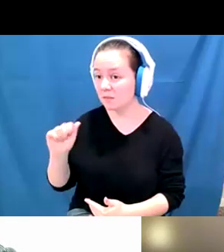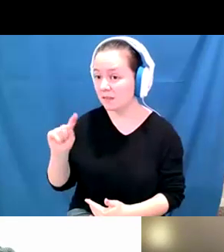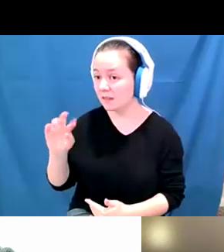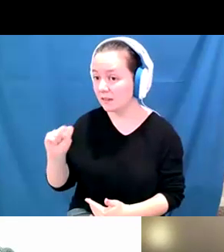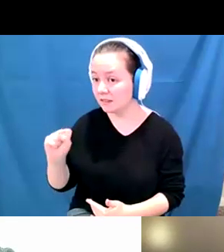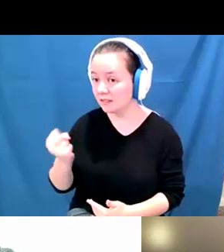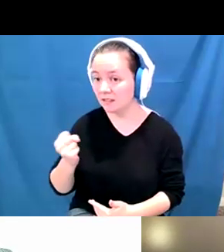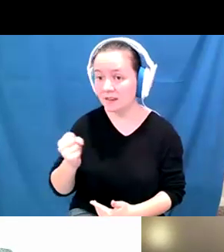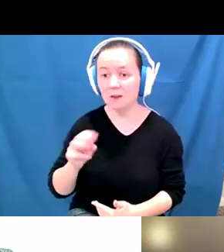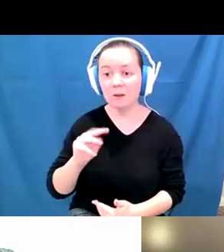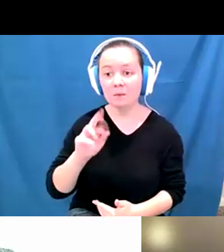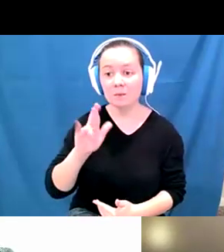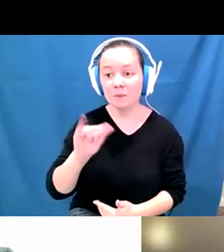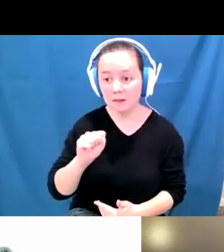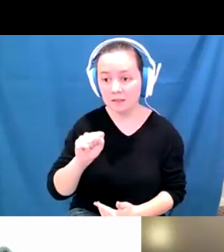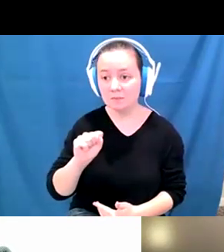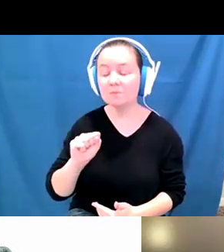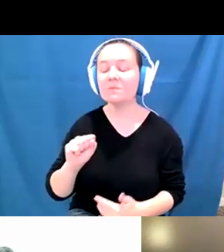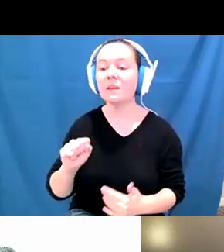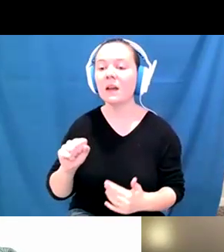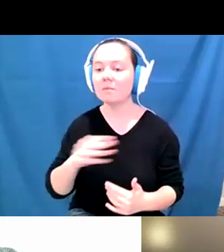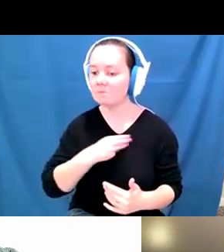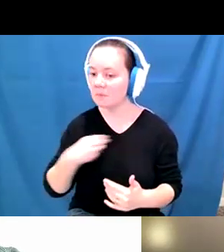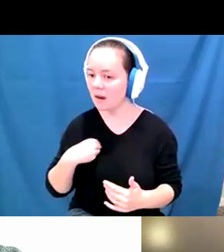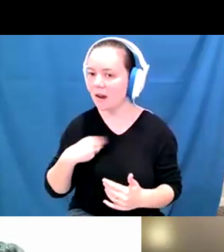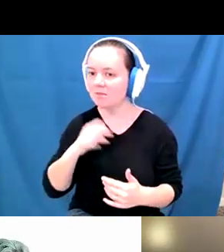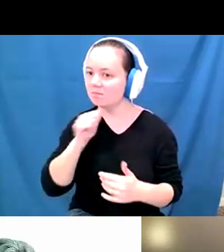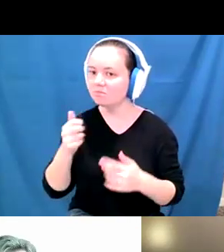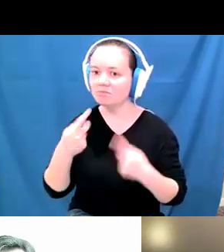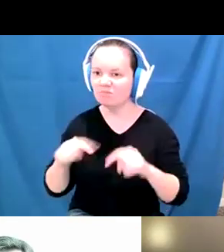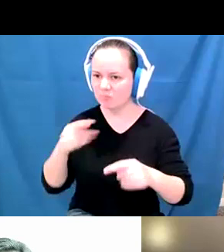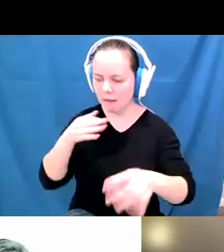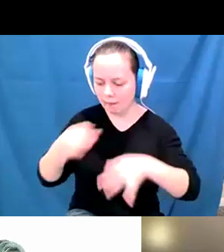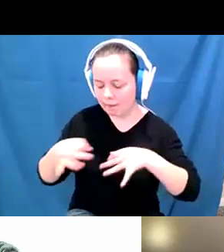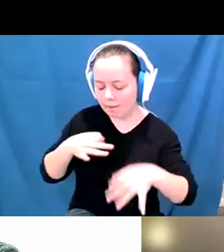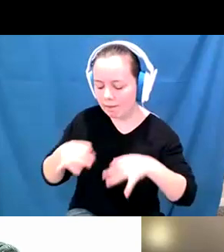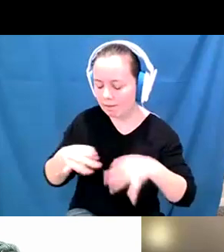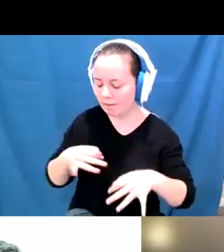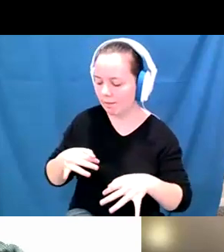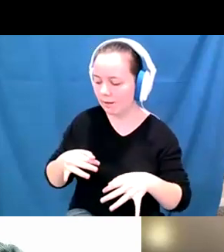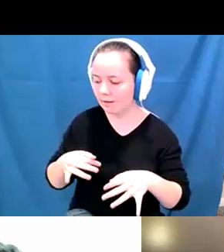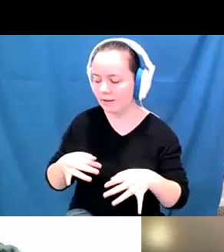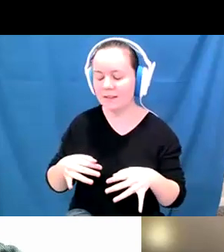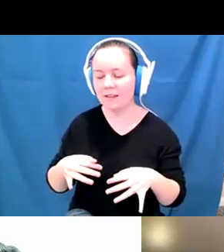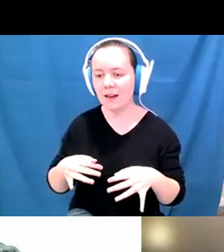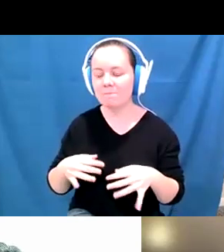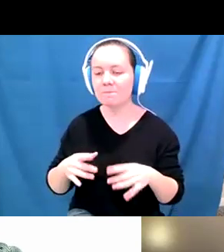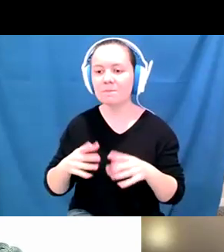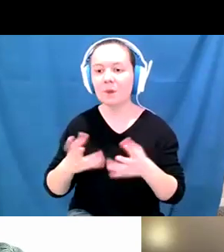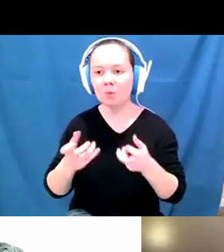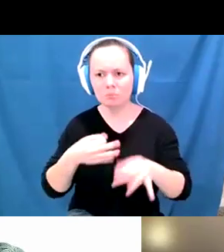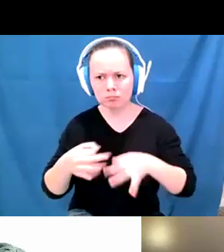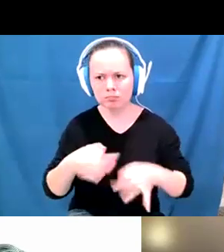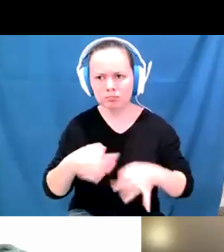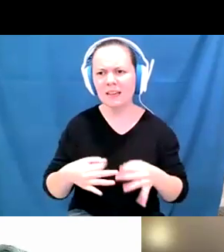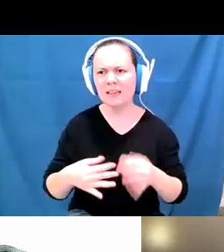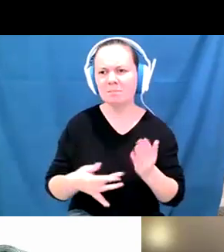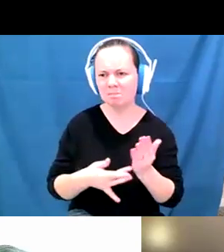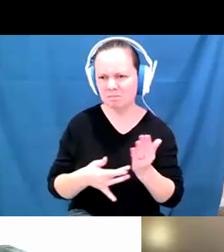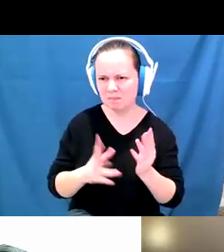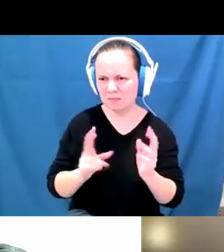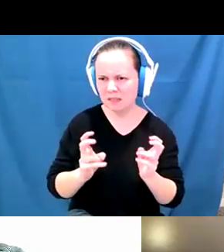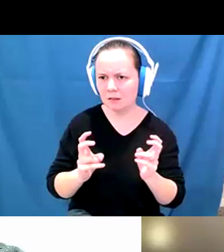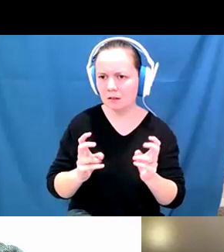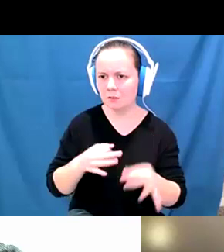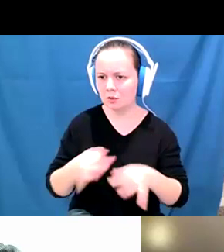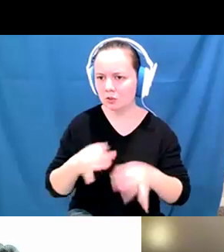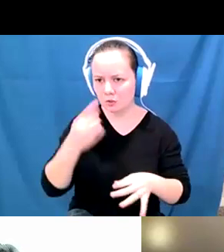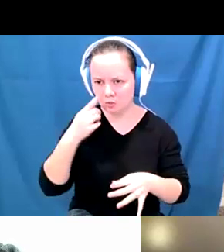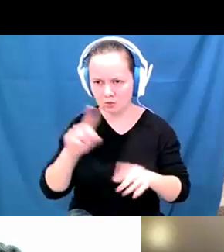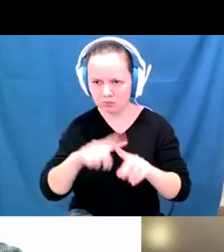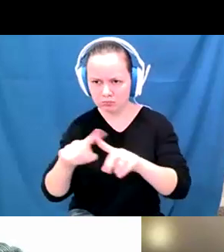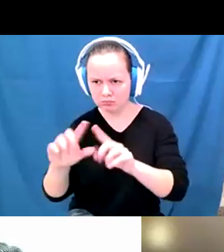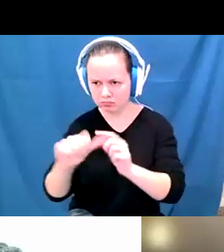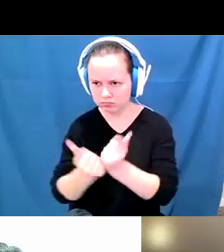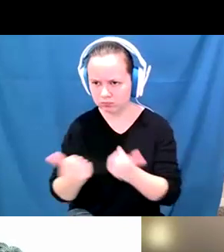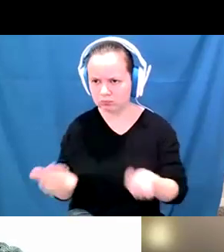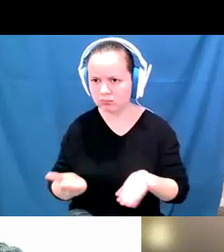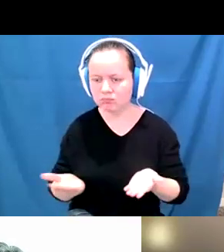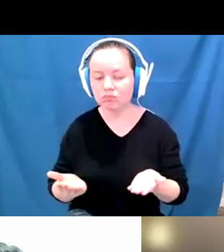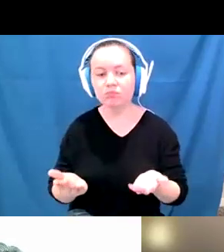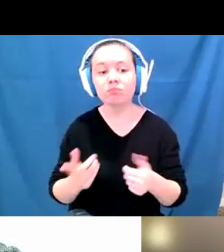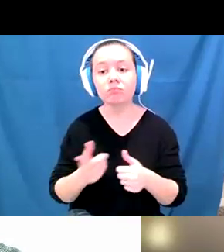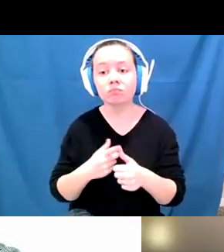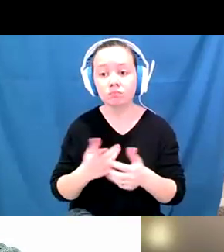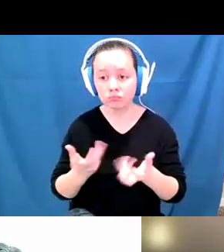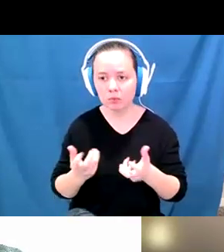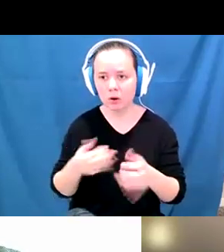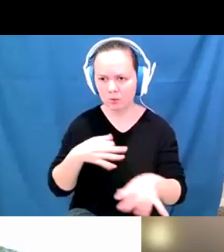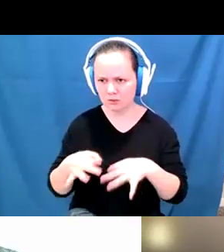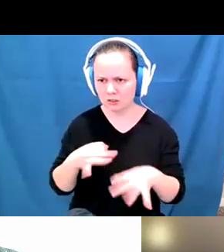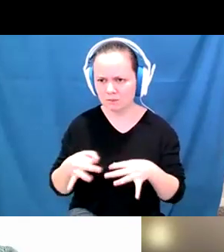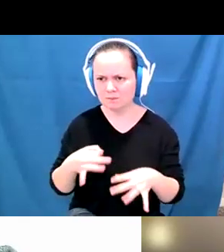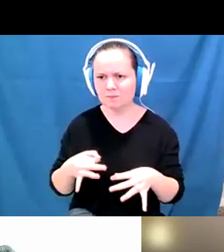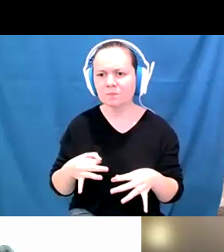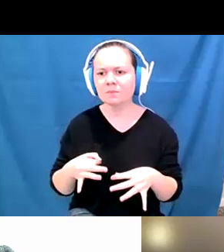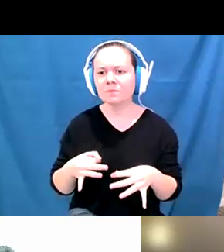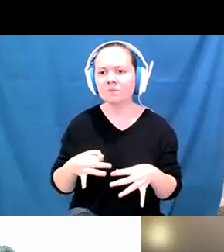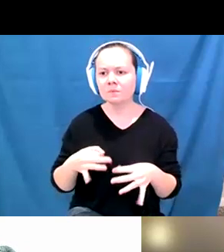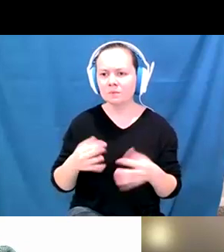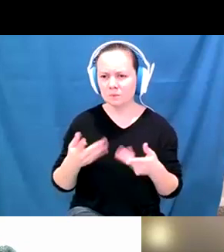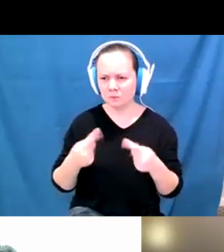I'm not talking down to you. I'm trying to explain some of the same technology and technical terms to some of the workforce agencies that are there. So, what I wanna do first of all is to explain that who we're trying to focus on